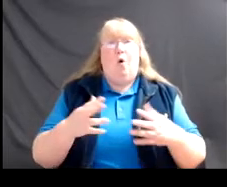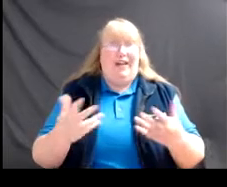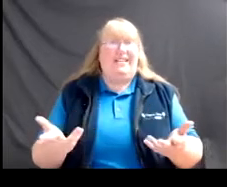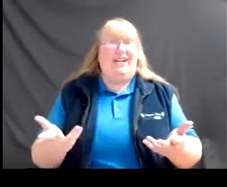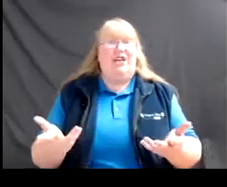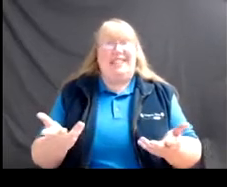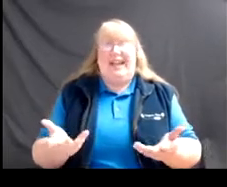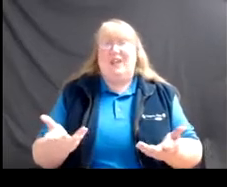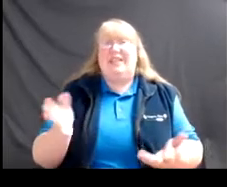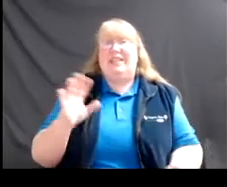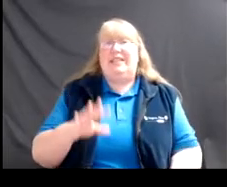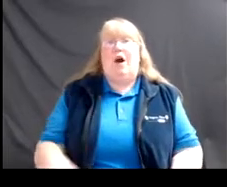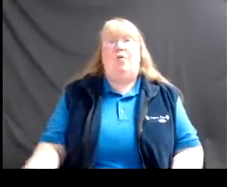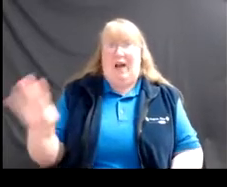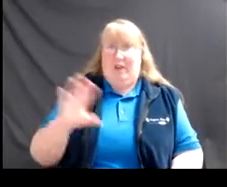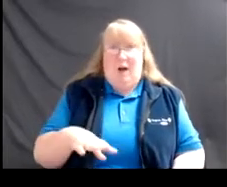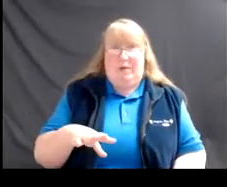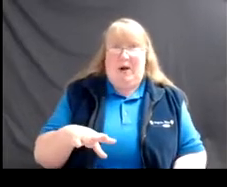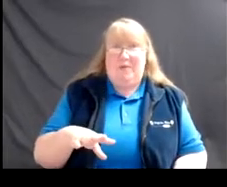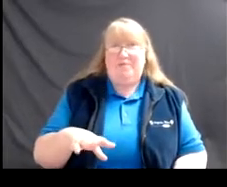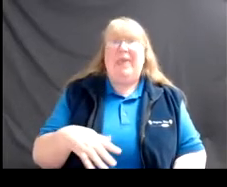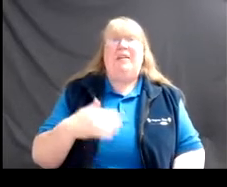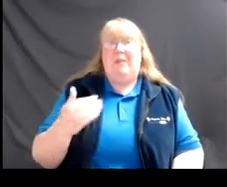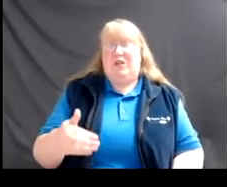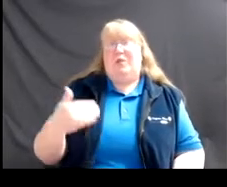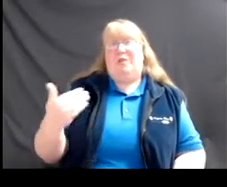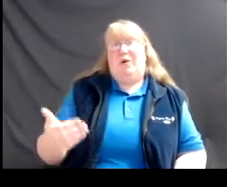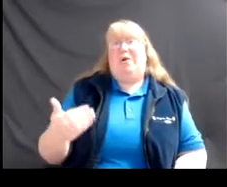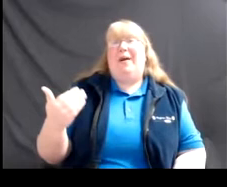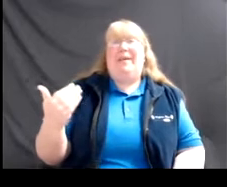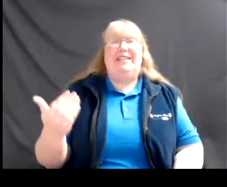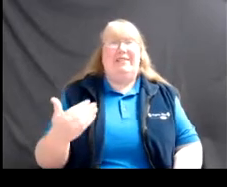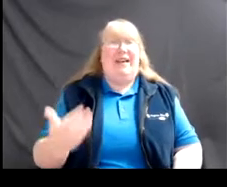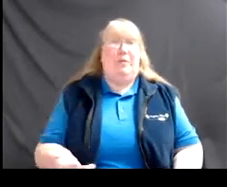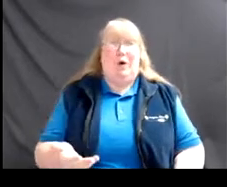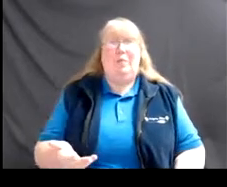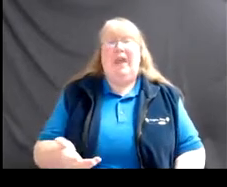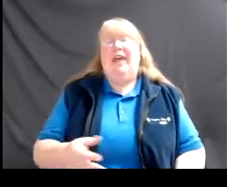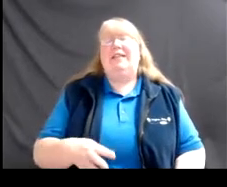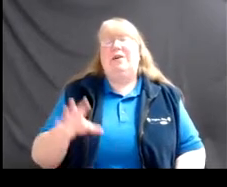organizations and agencies around the Commonwealth to make sure this program is available. And so,